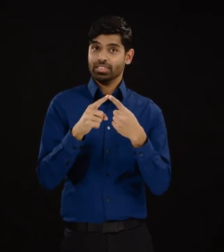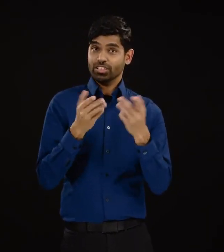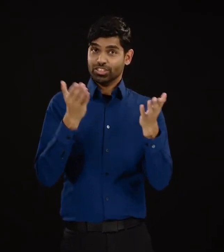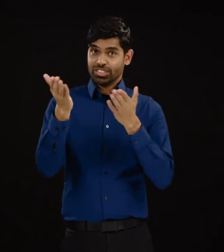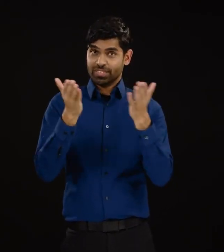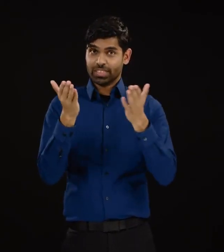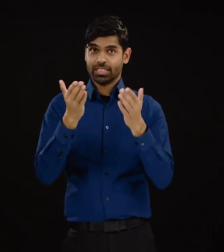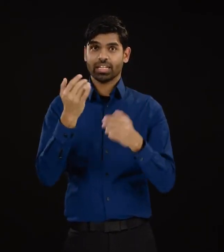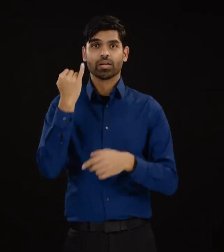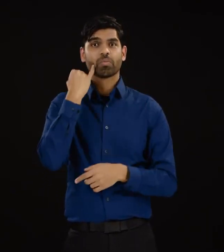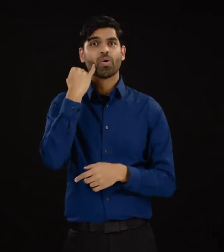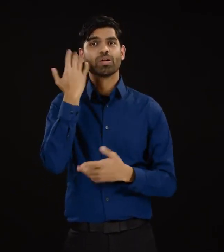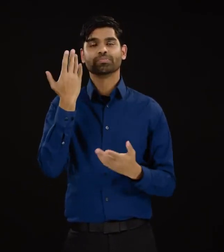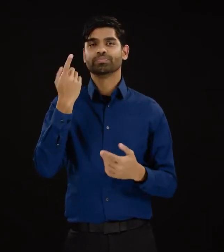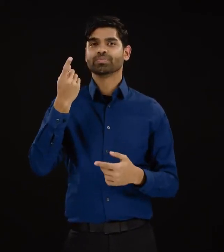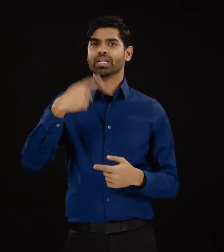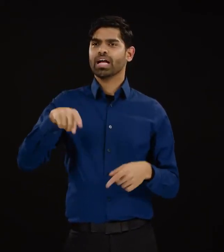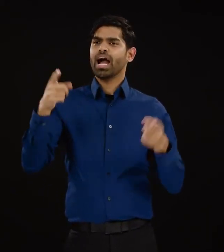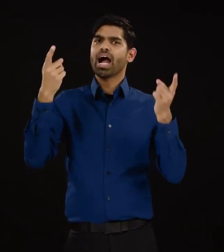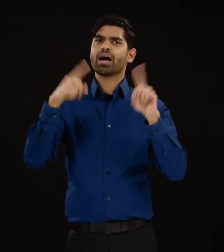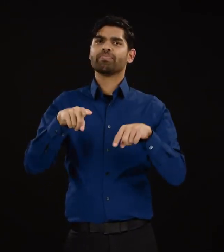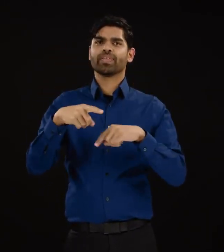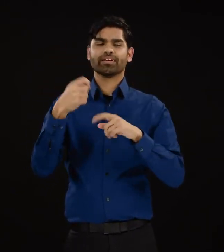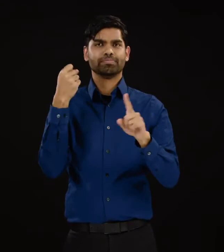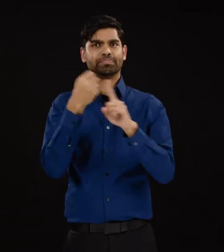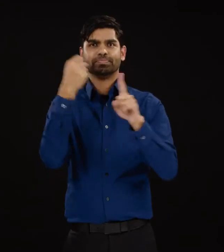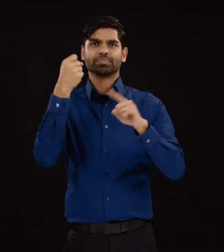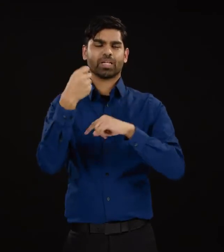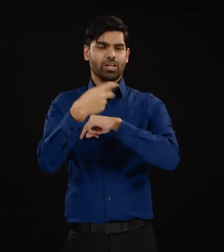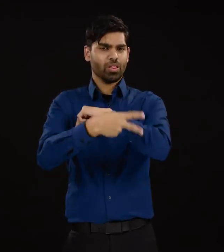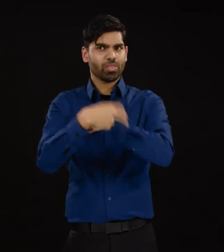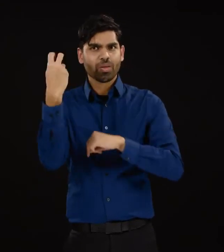To receive a notification while roaming in a different country that identifies what the